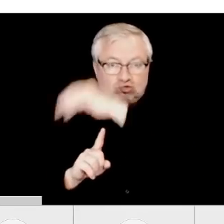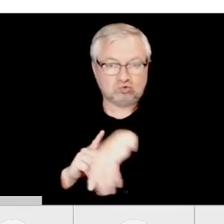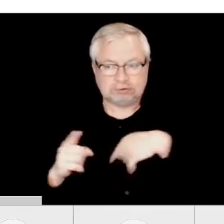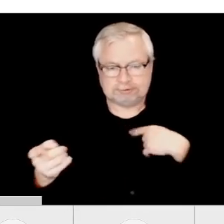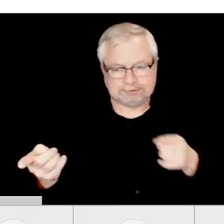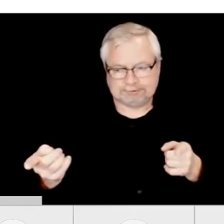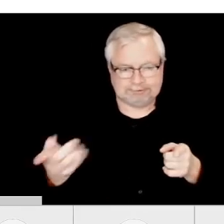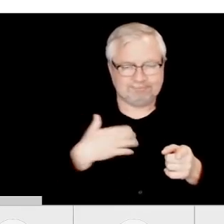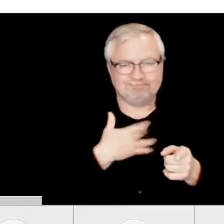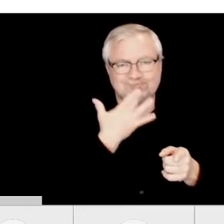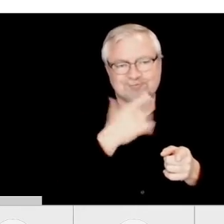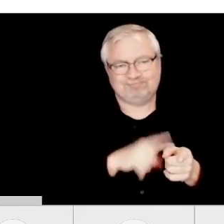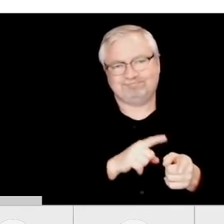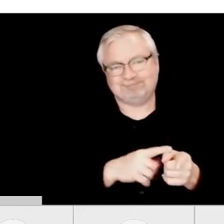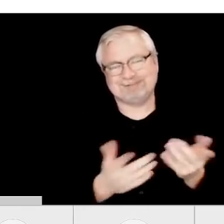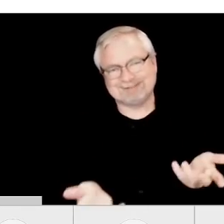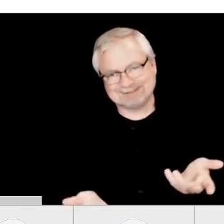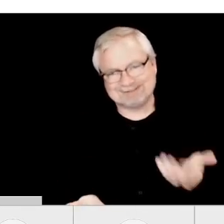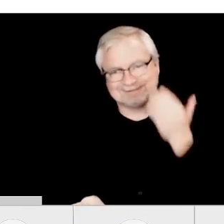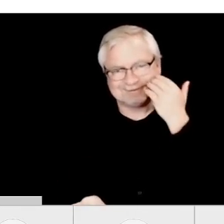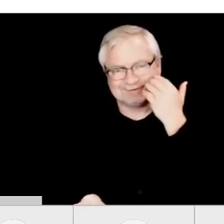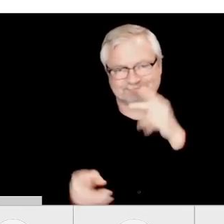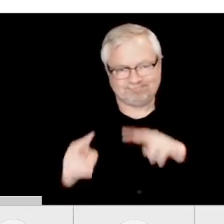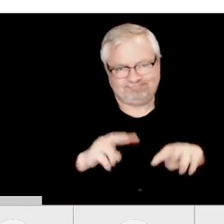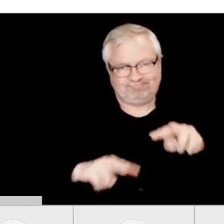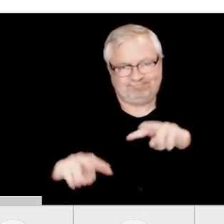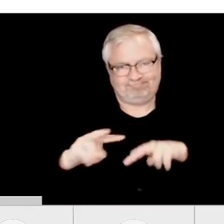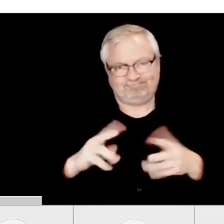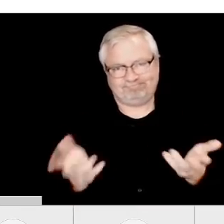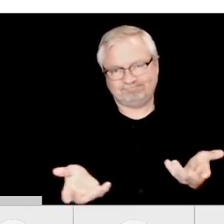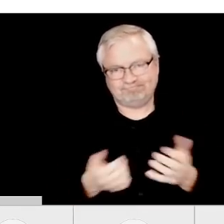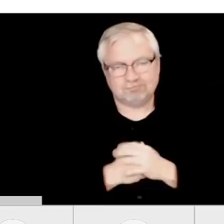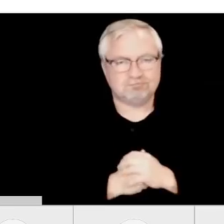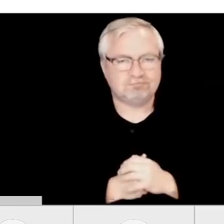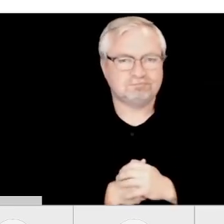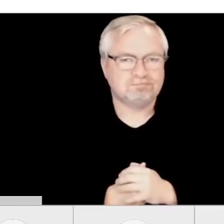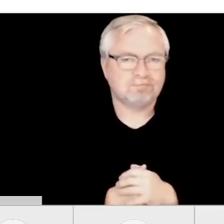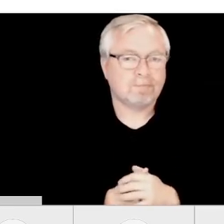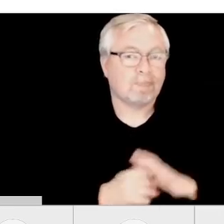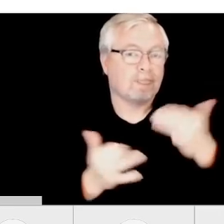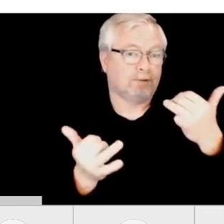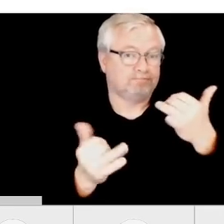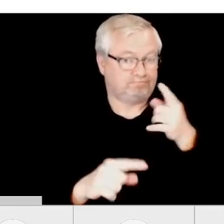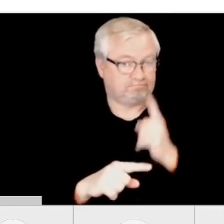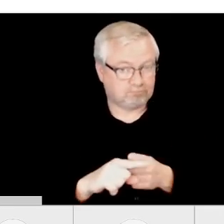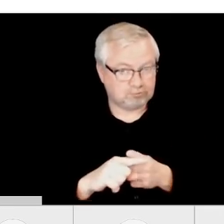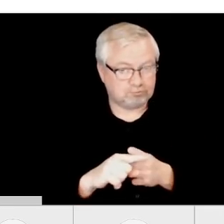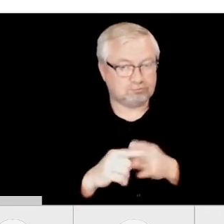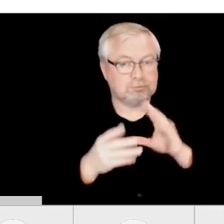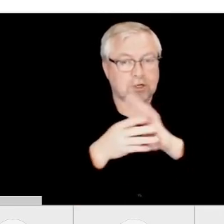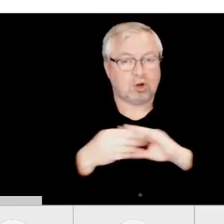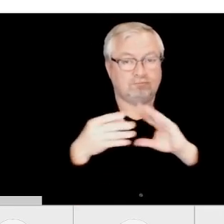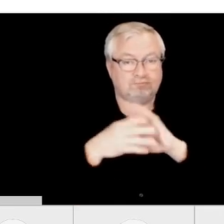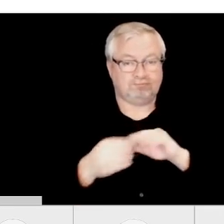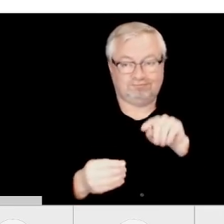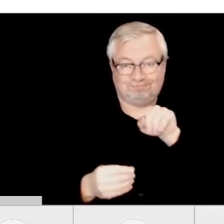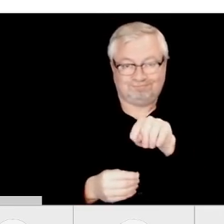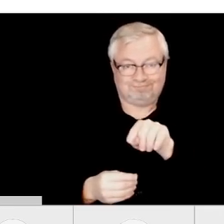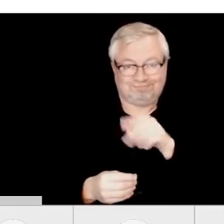What we did in addition to that hypothetical scenario is built in the